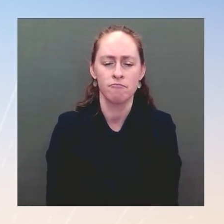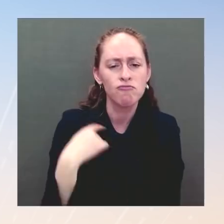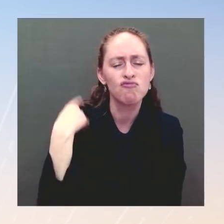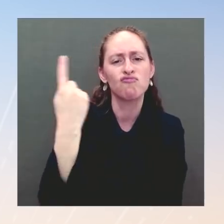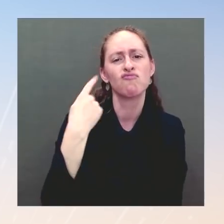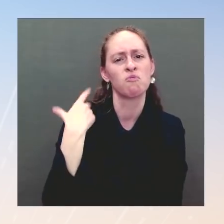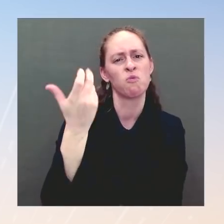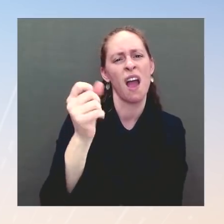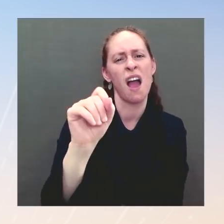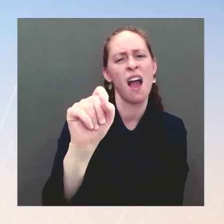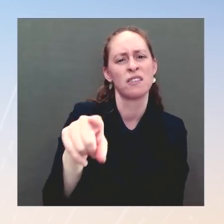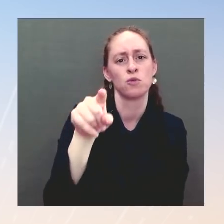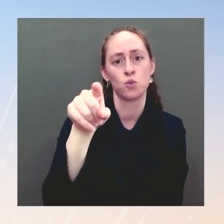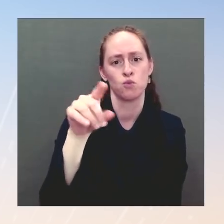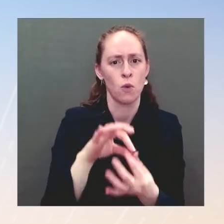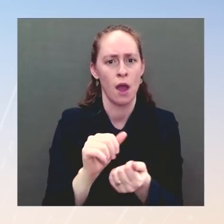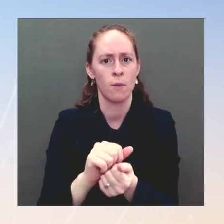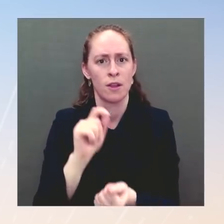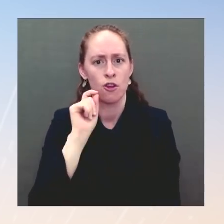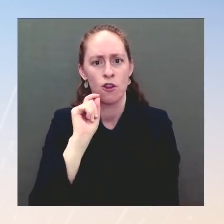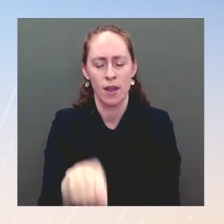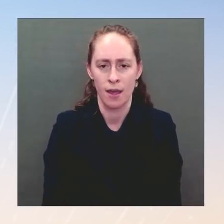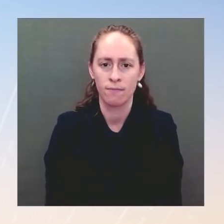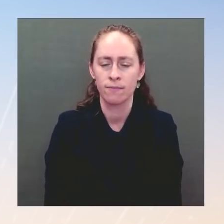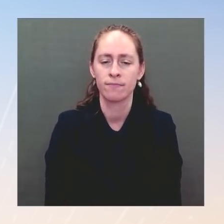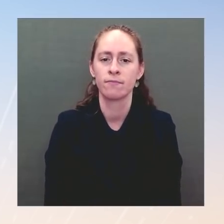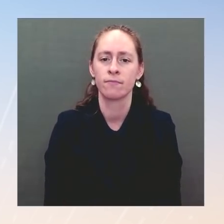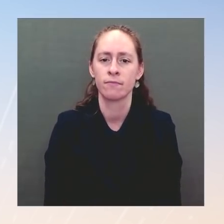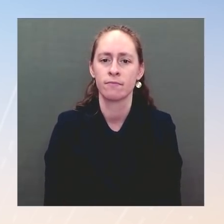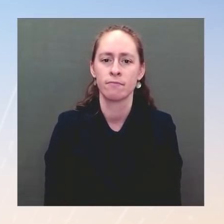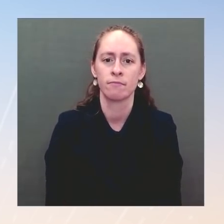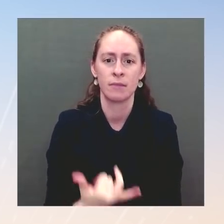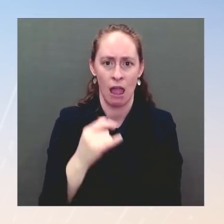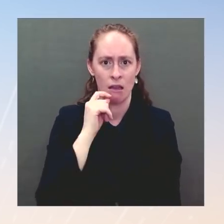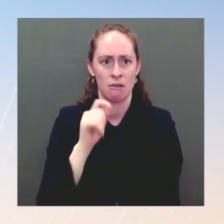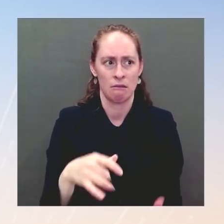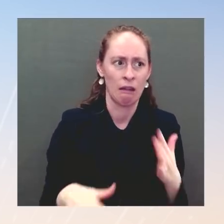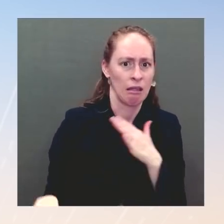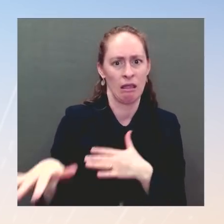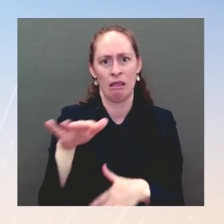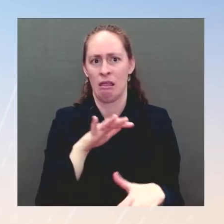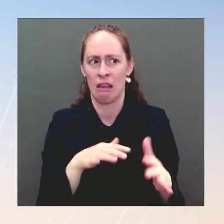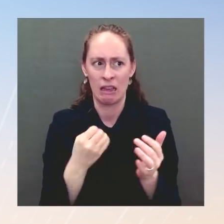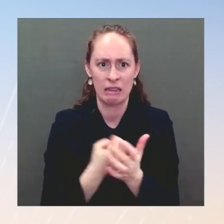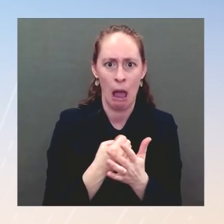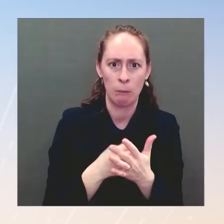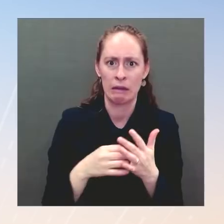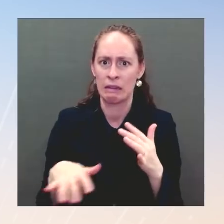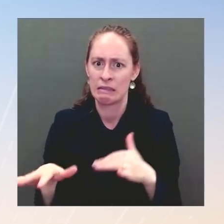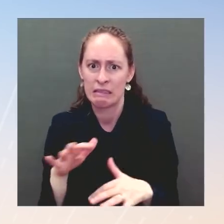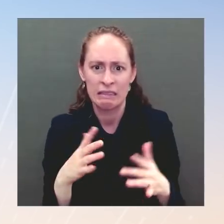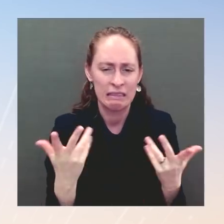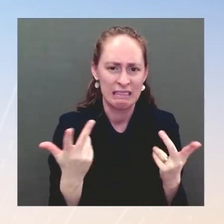What more is the White House prepared to do to shore up their economy, provide them with financial assistance? Ms. Psaki: Well, we have provided them